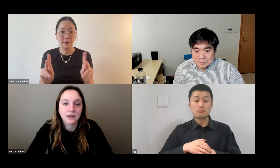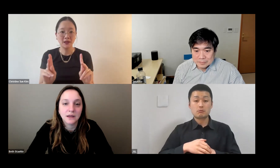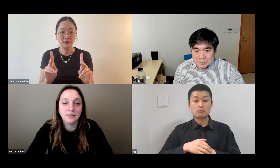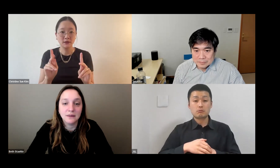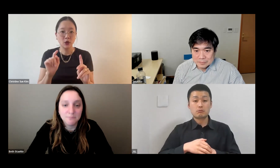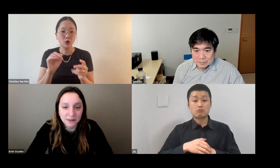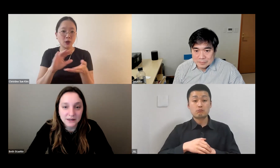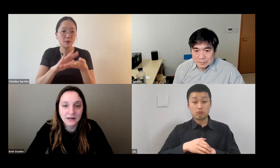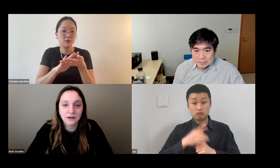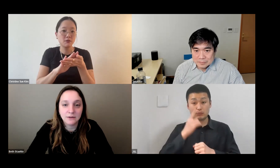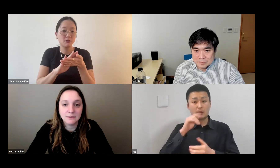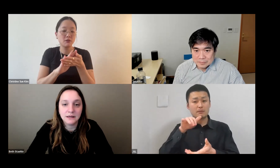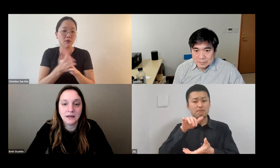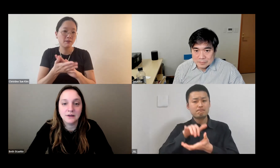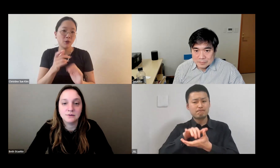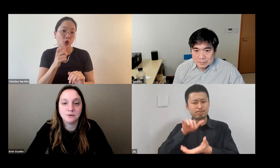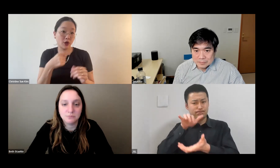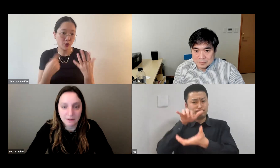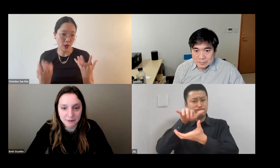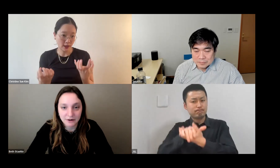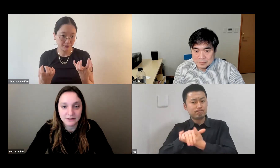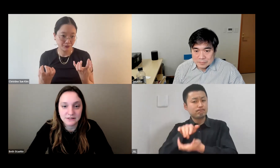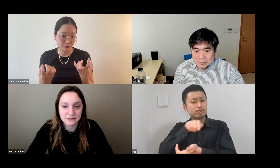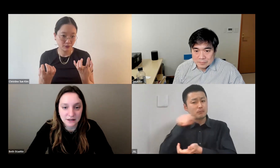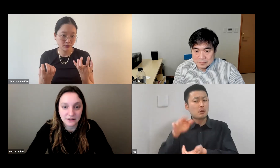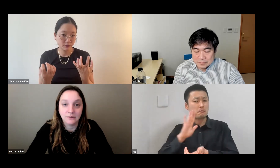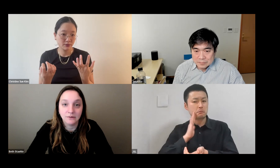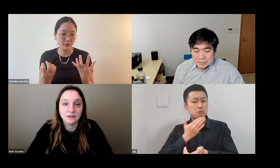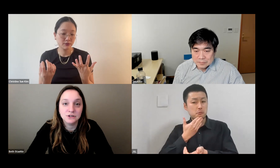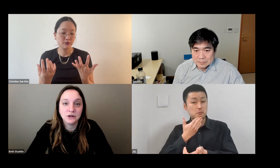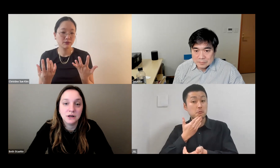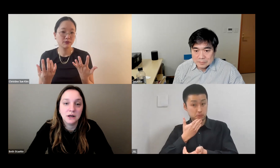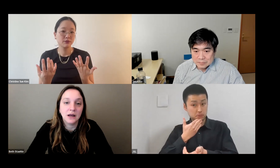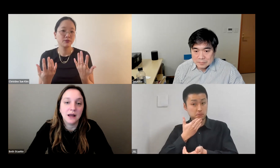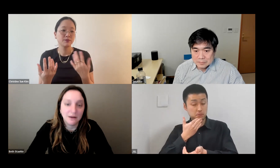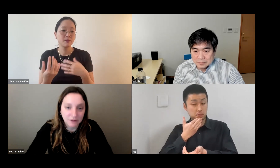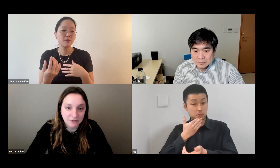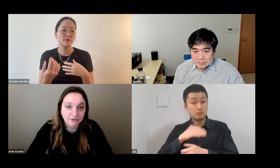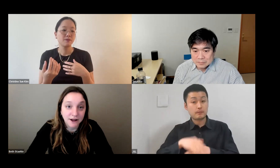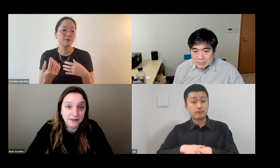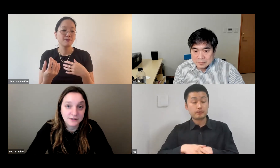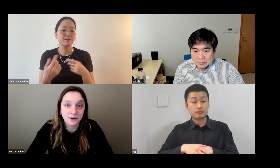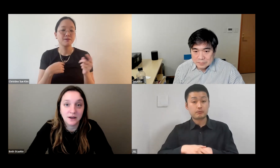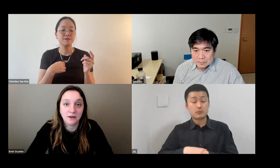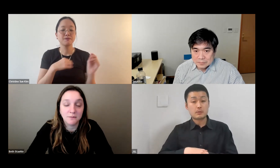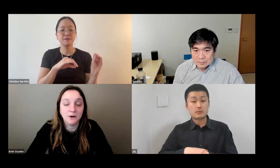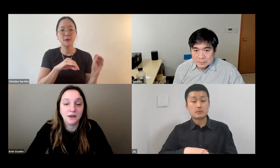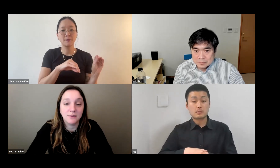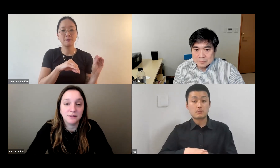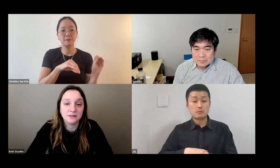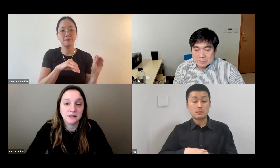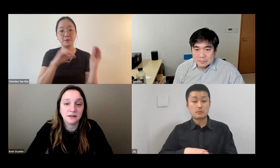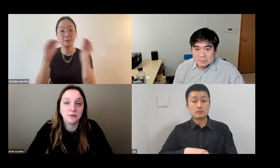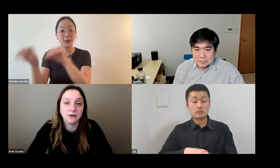and the ability to communicate with my parents in sign language and having friends who I can communicate with in sign language